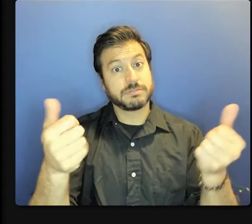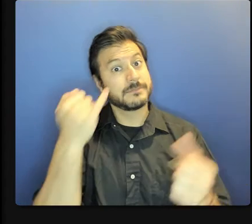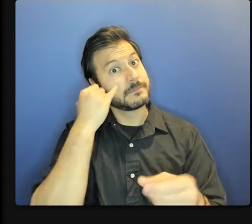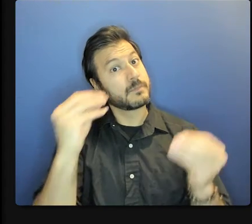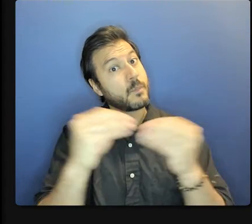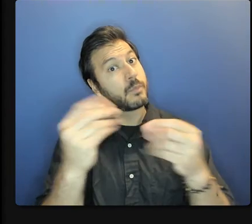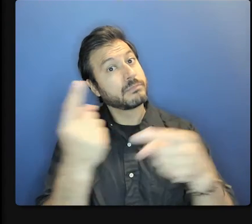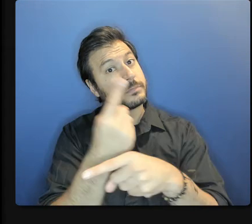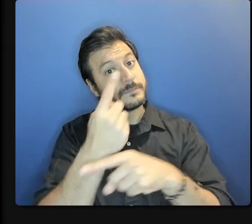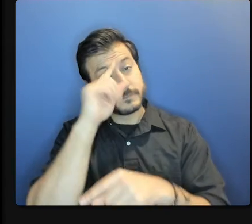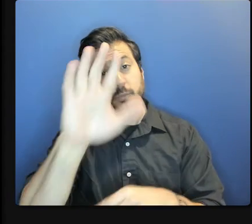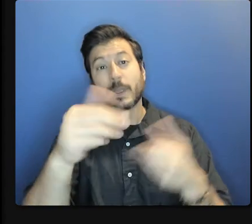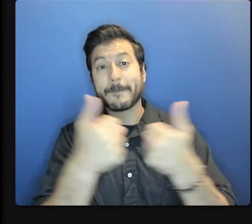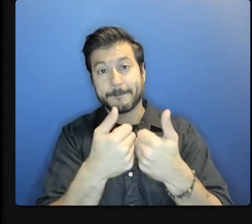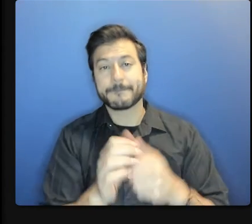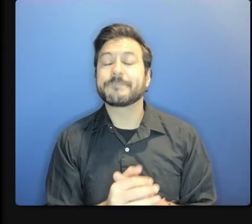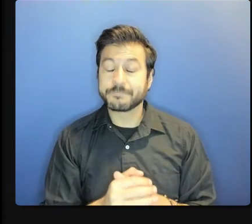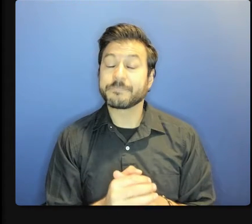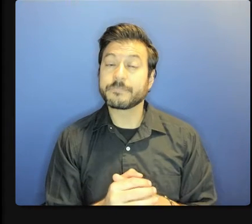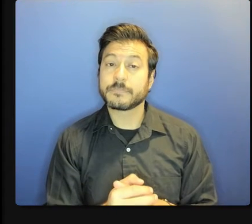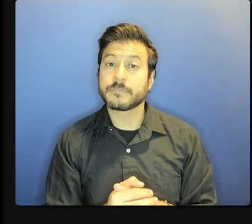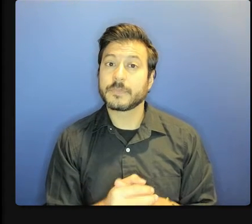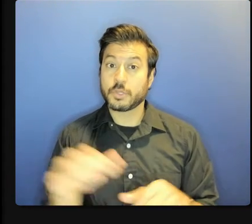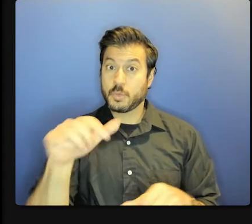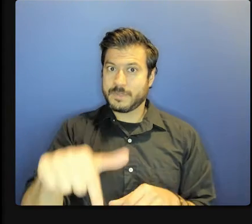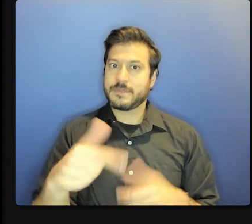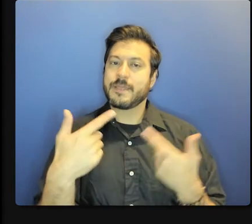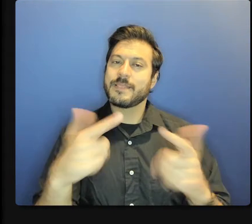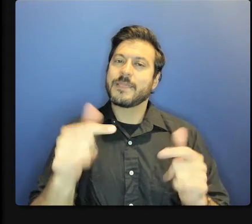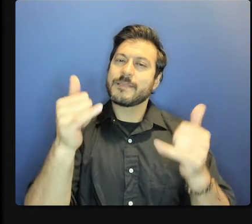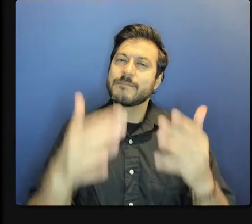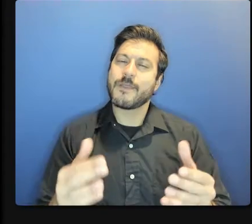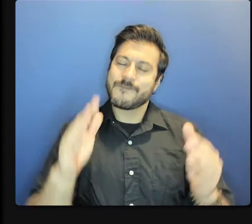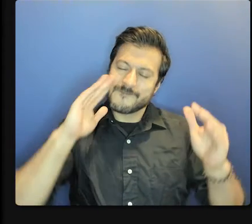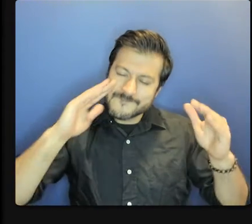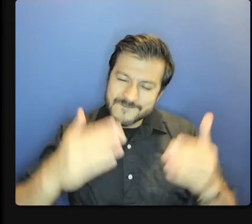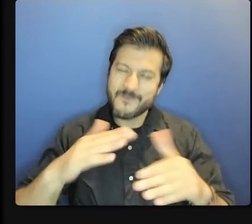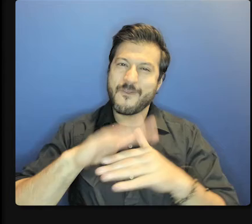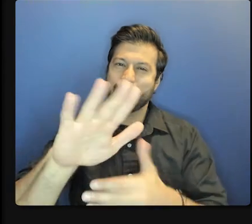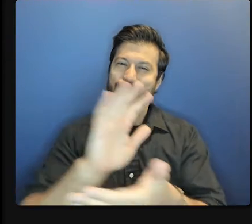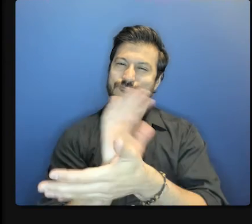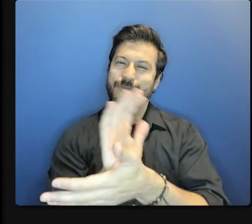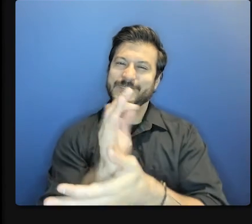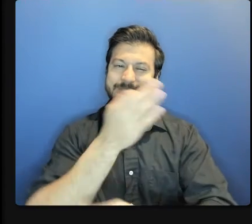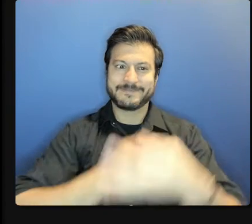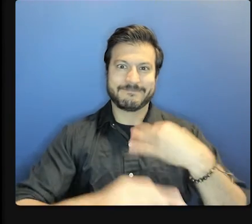if that's more appropriate for your game. and by doing this, it really enables the player to focus on your cinematic